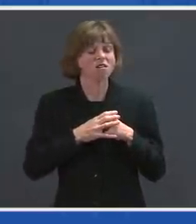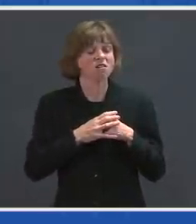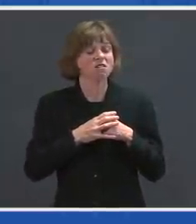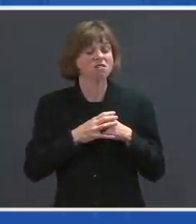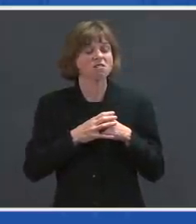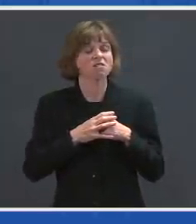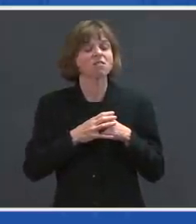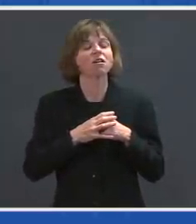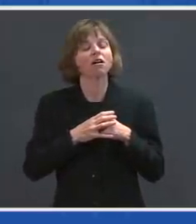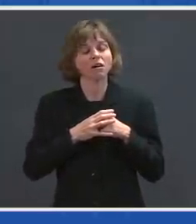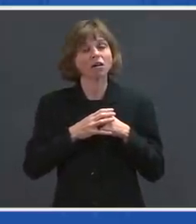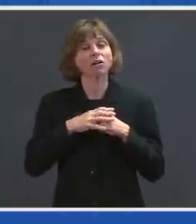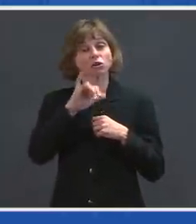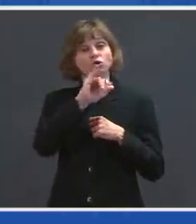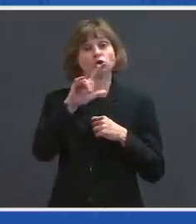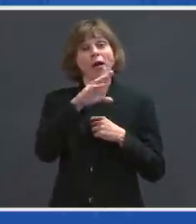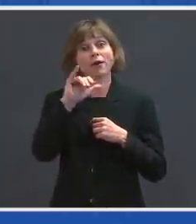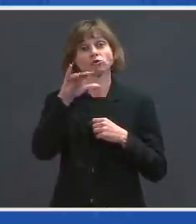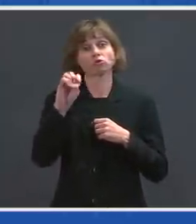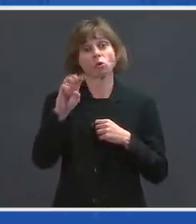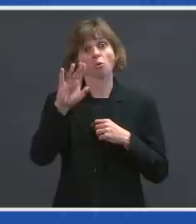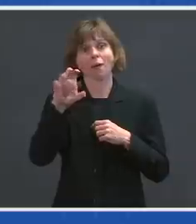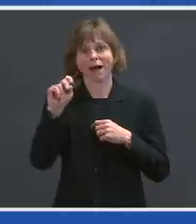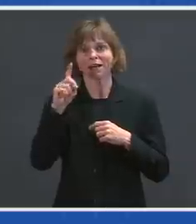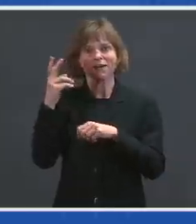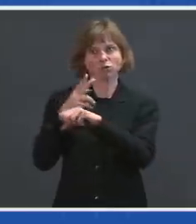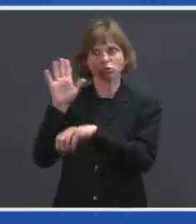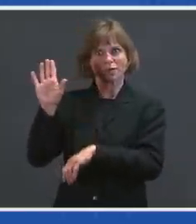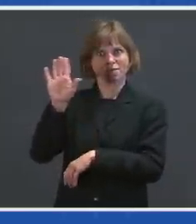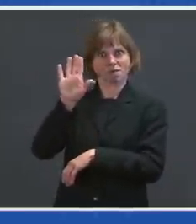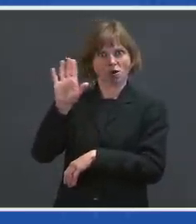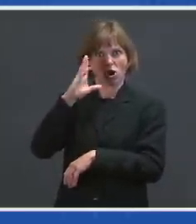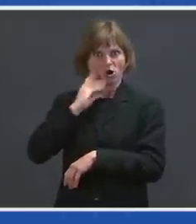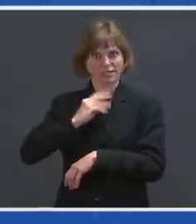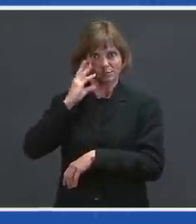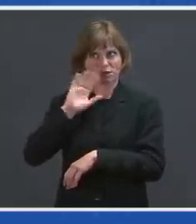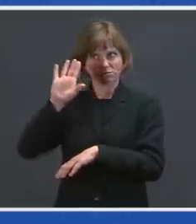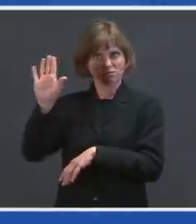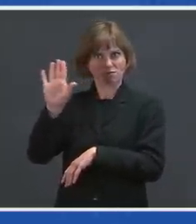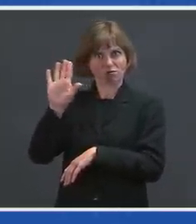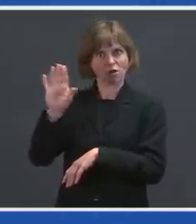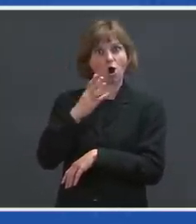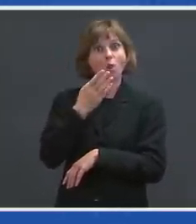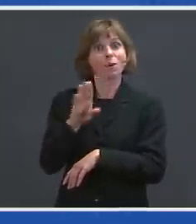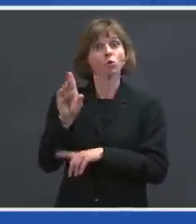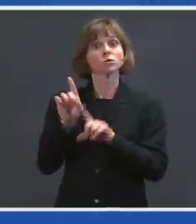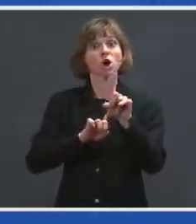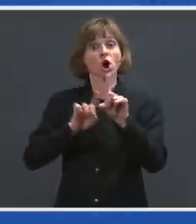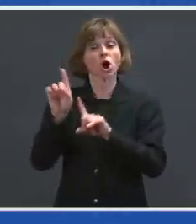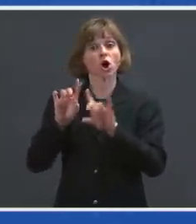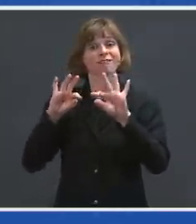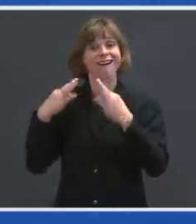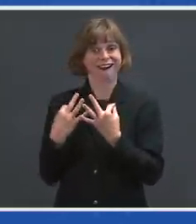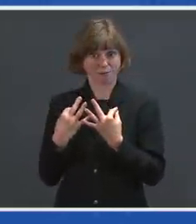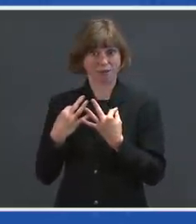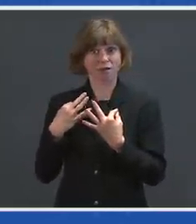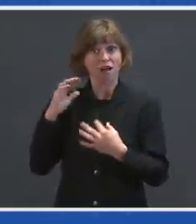have taken their experience as a Blue Star family to help ensure that service members, military families and veterans